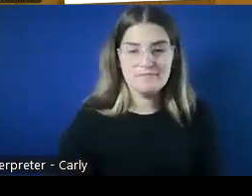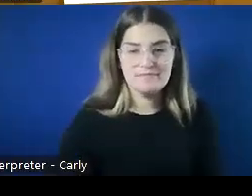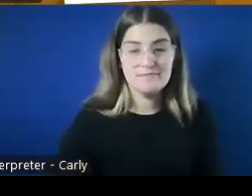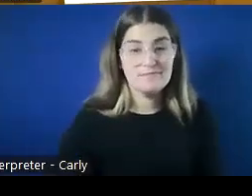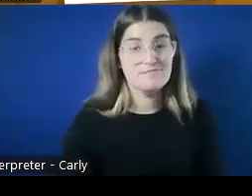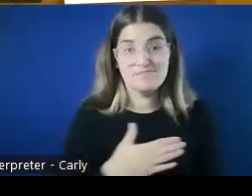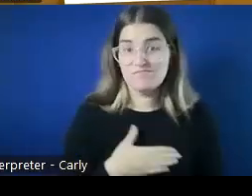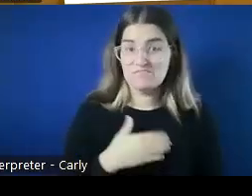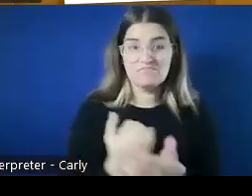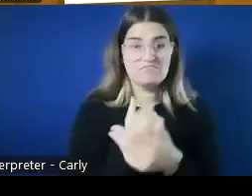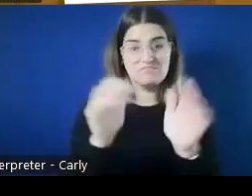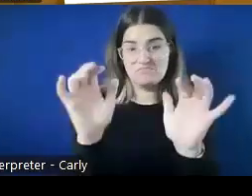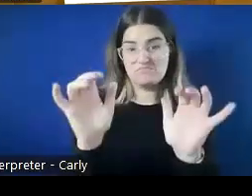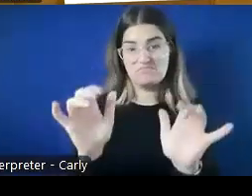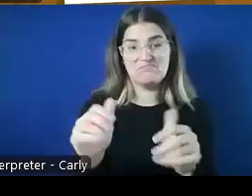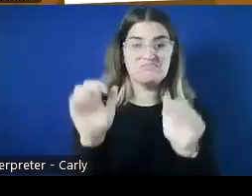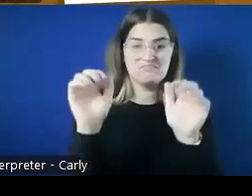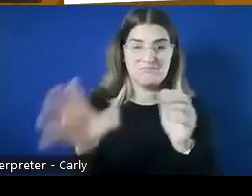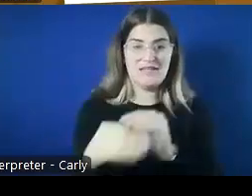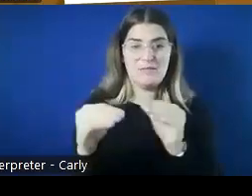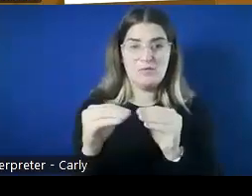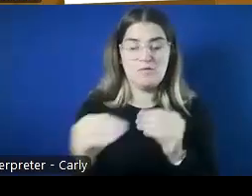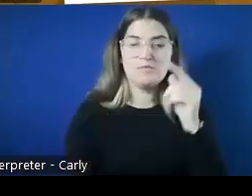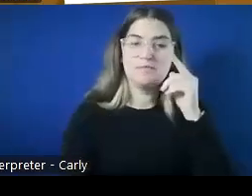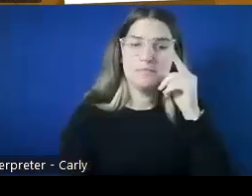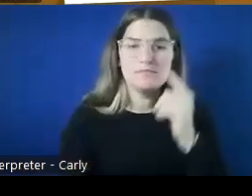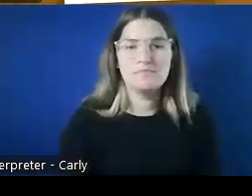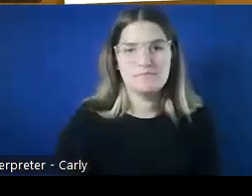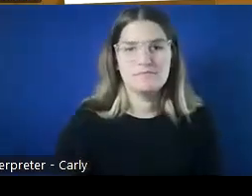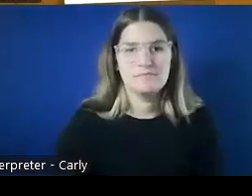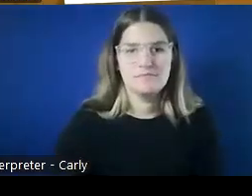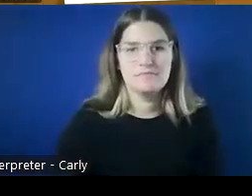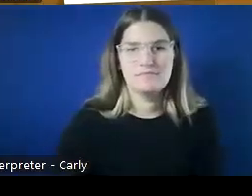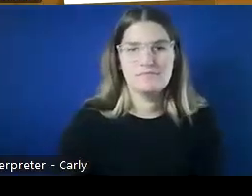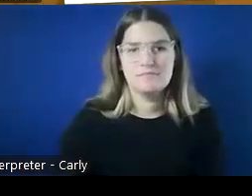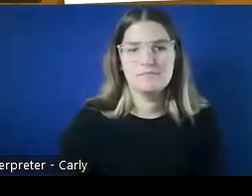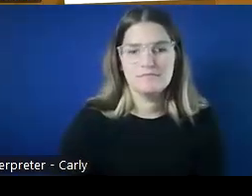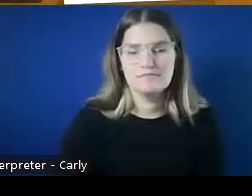questions use the Q&A function and uh is Sean going to use the be with the microphone uh for